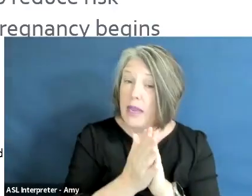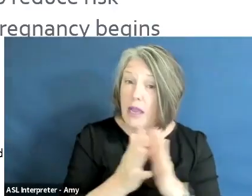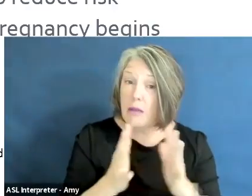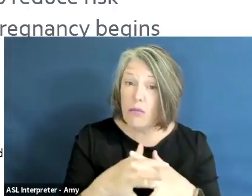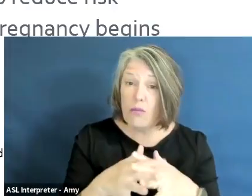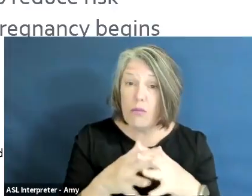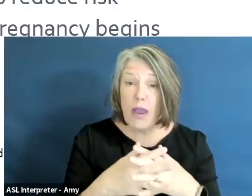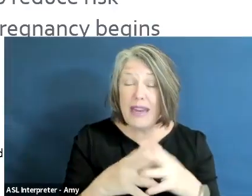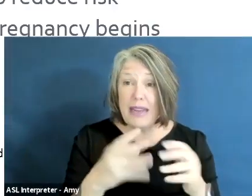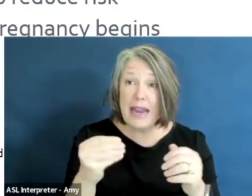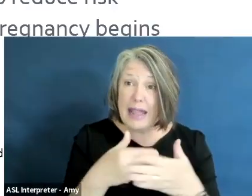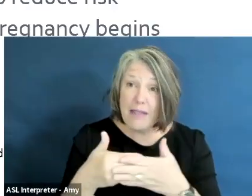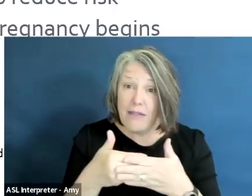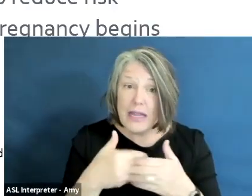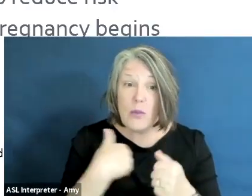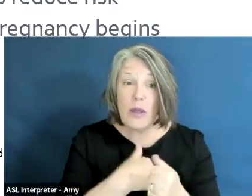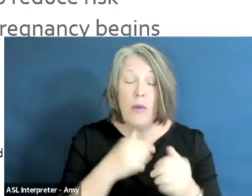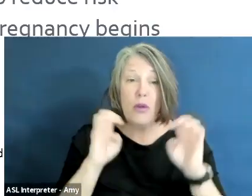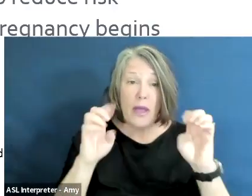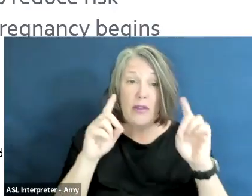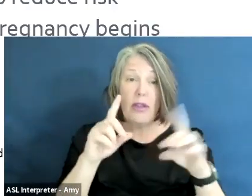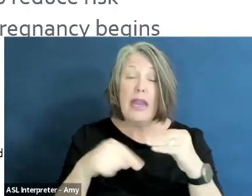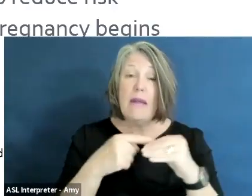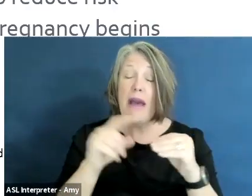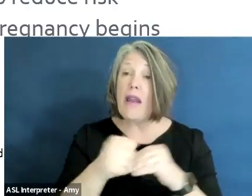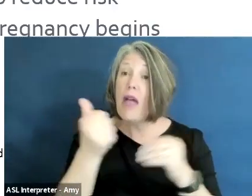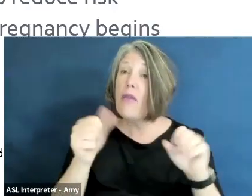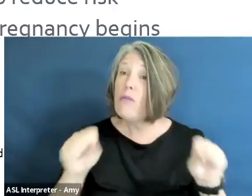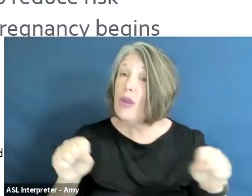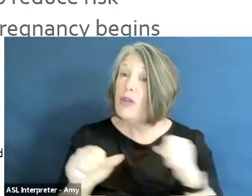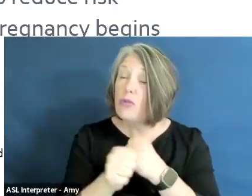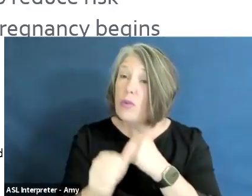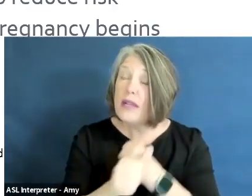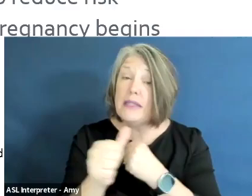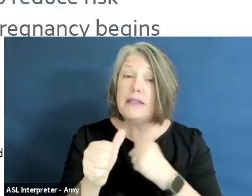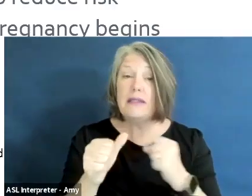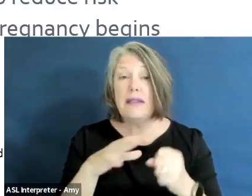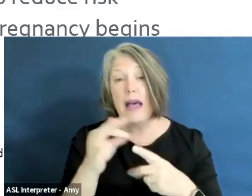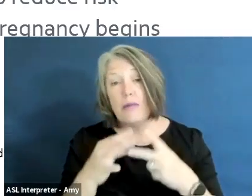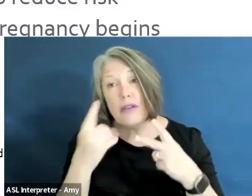We want to educate them about other potential risks, options for interventions and management